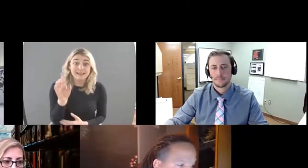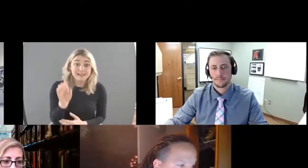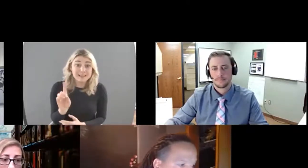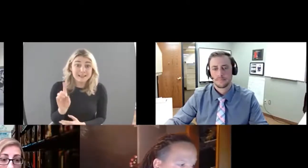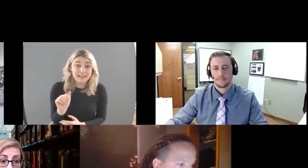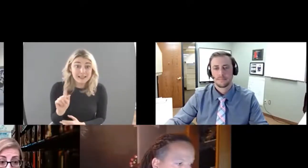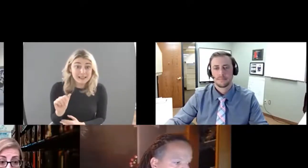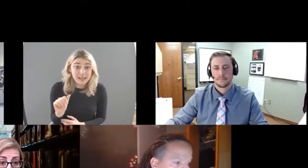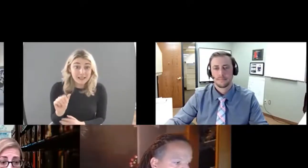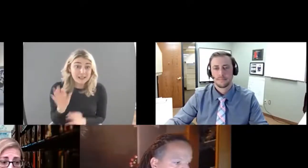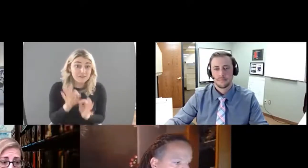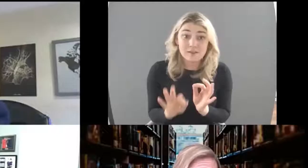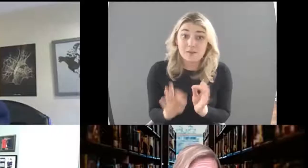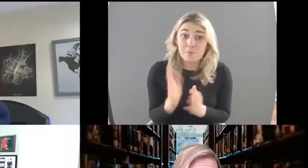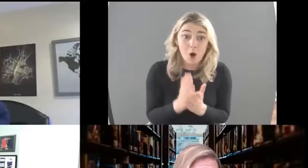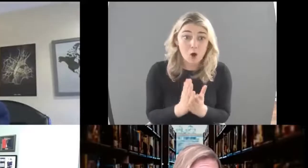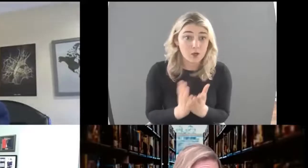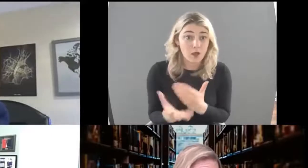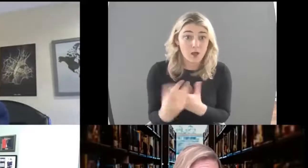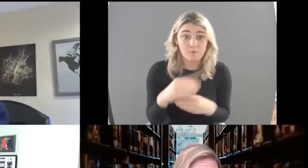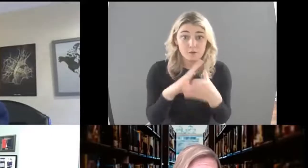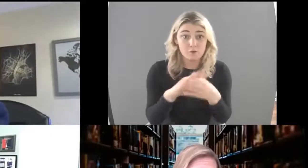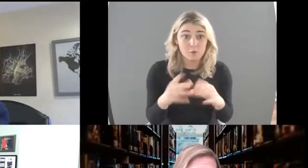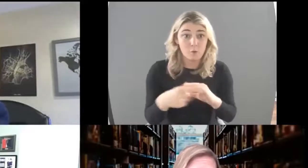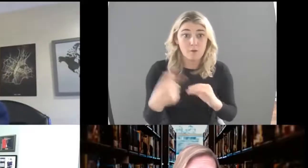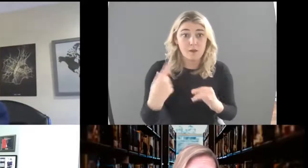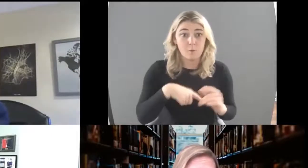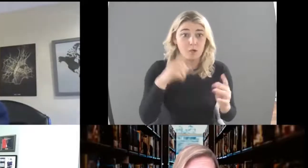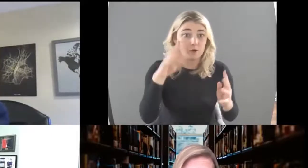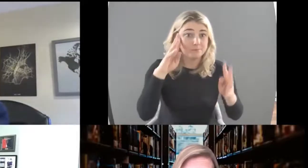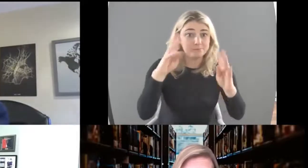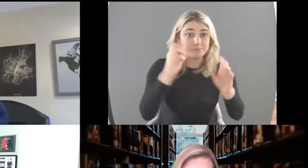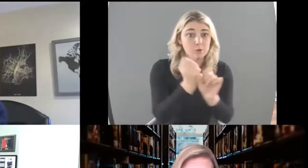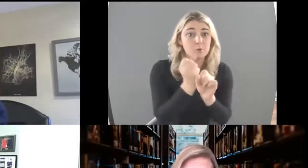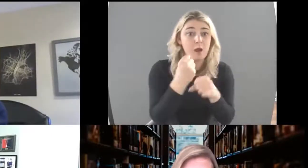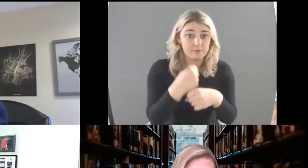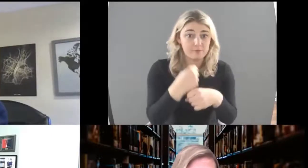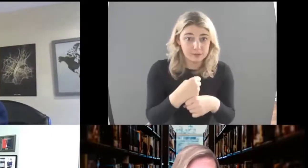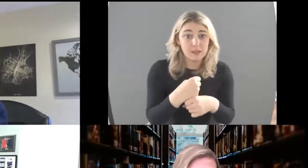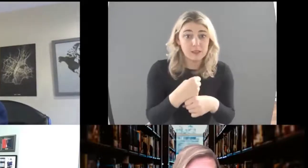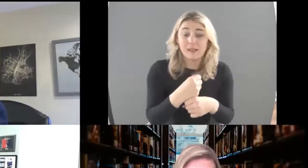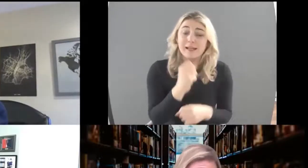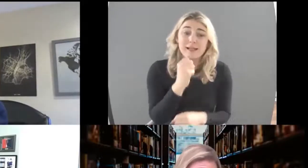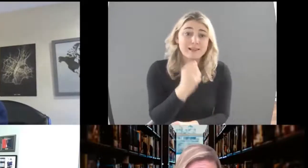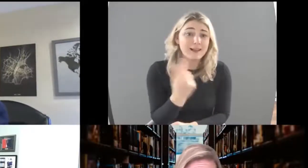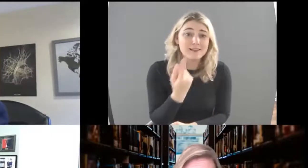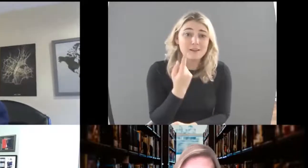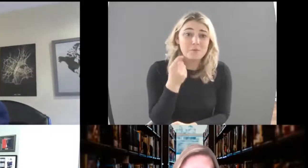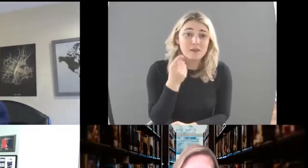part of the story that we're crafting. And it's not something to be taken in a vacuum. It's not something to